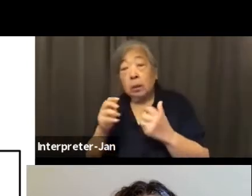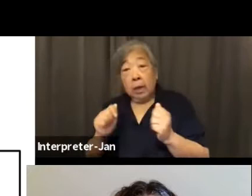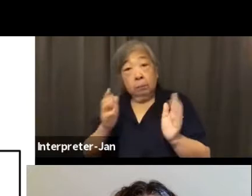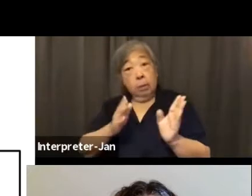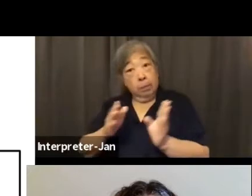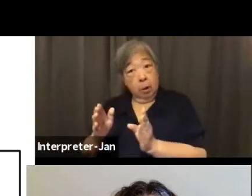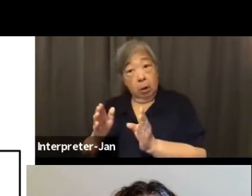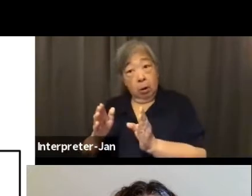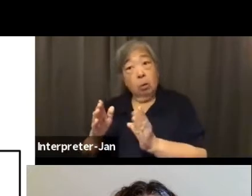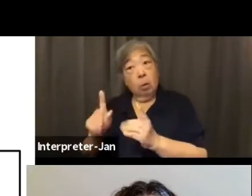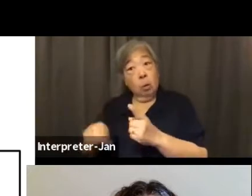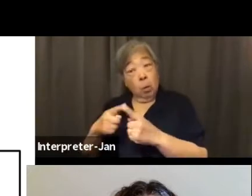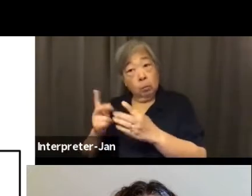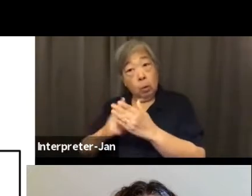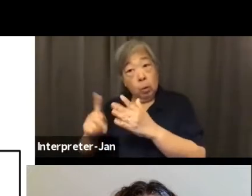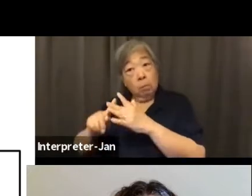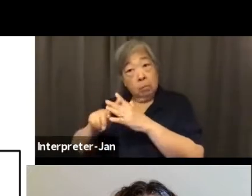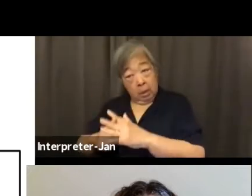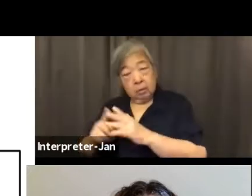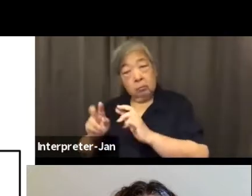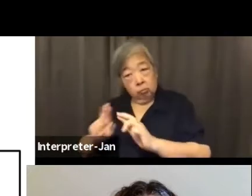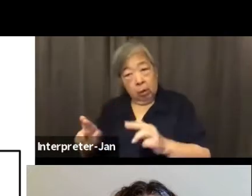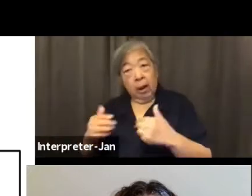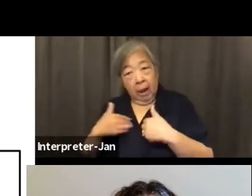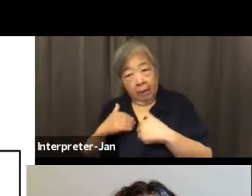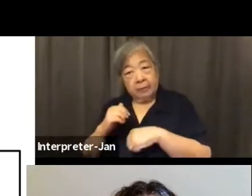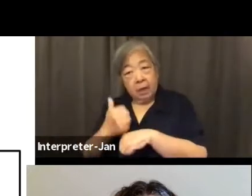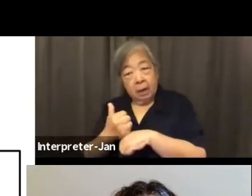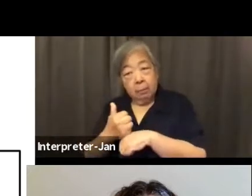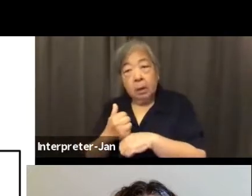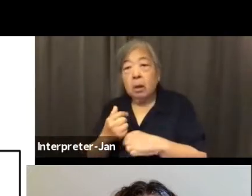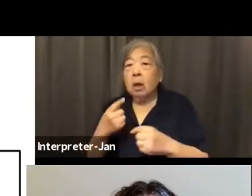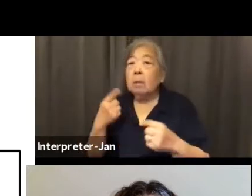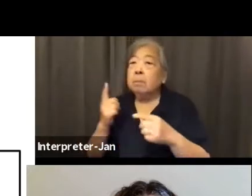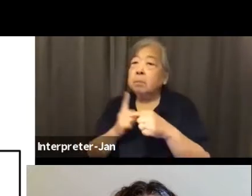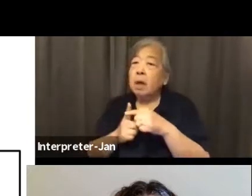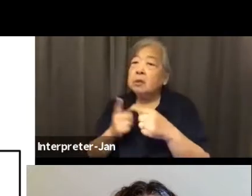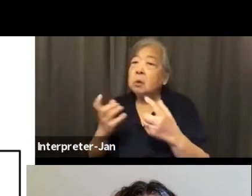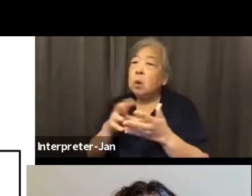And of course, with this age group, we want them to learn to develop self advocacy and